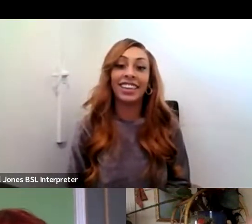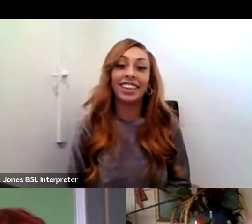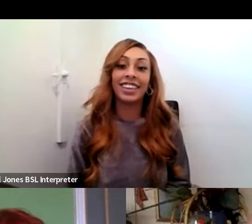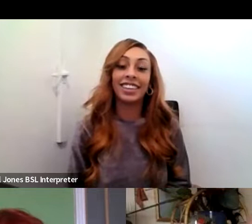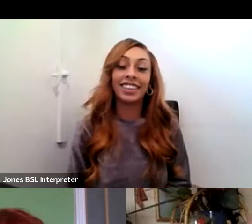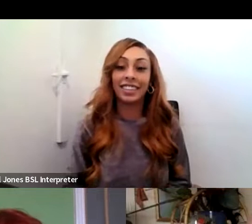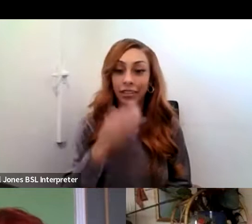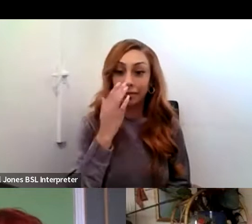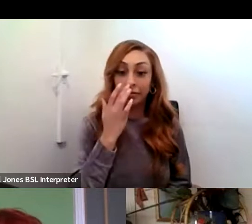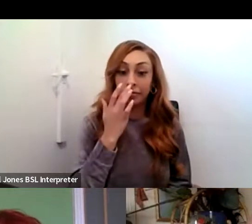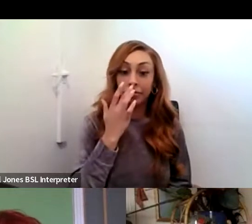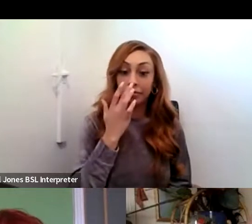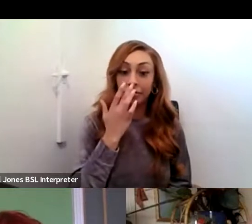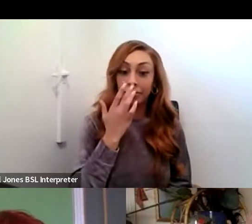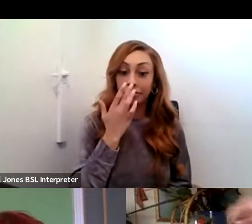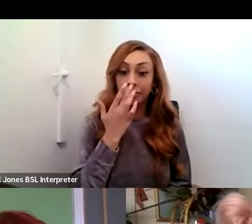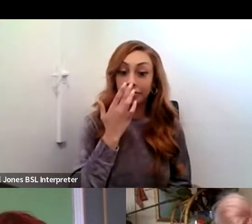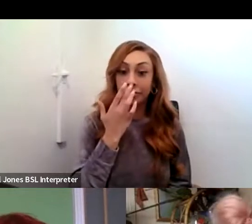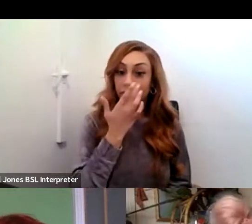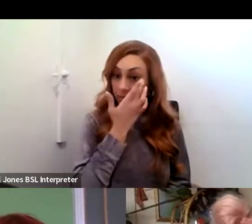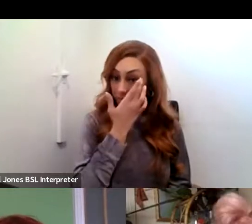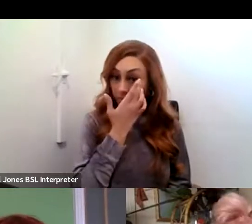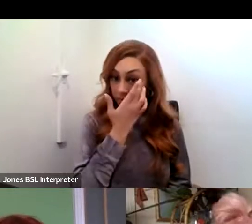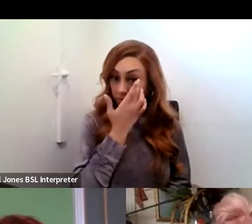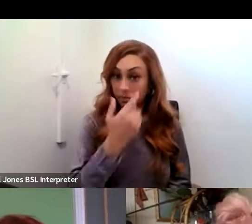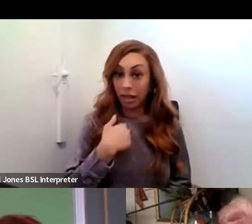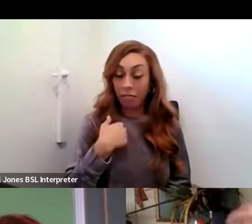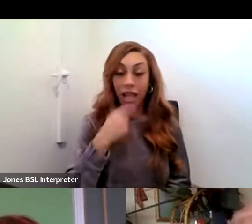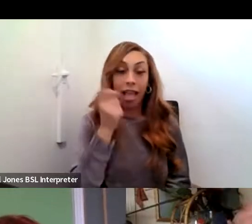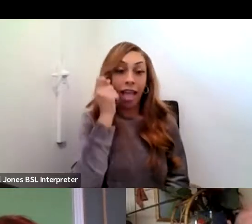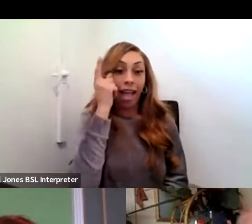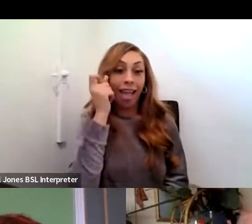Yeah, I think, my idea of what access would be,